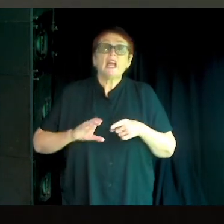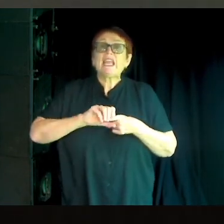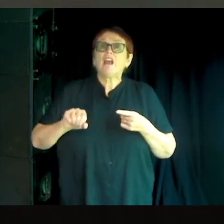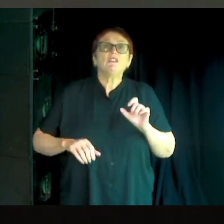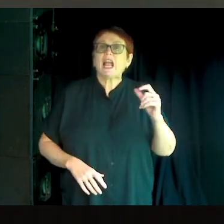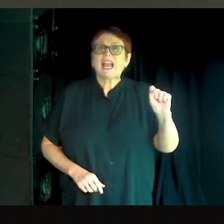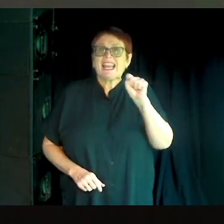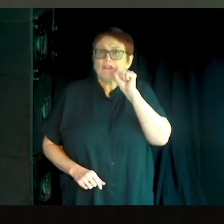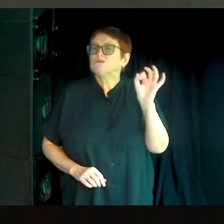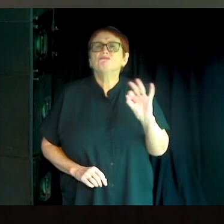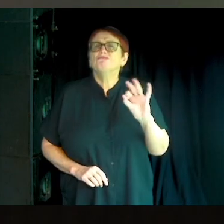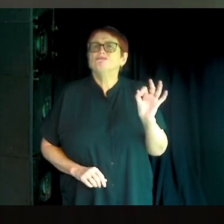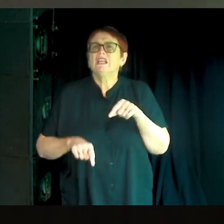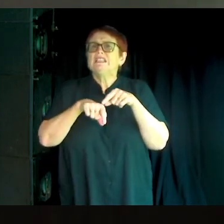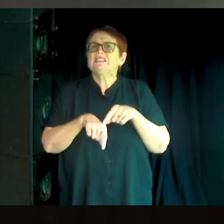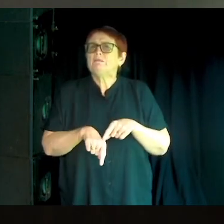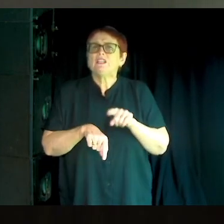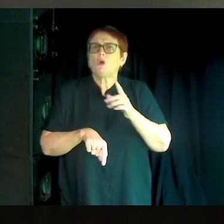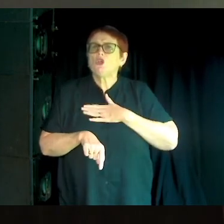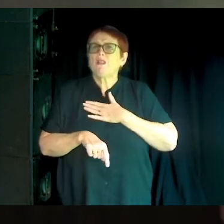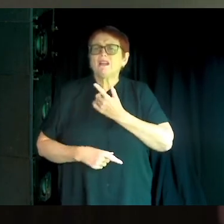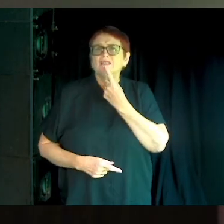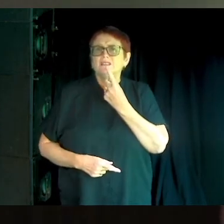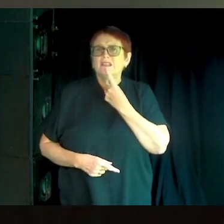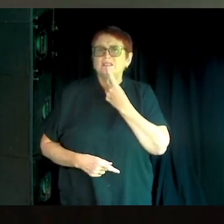depending on the stock detailing or what you really like like how long do you boil it for